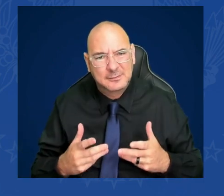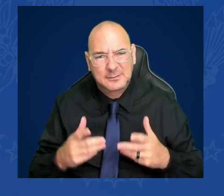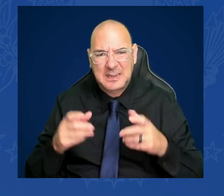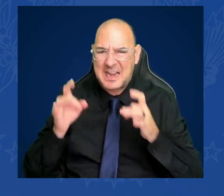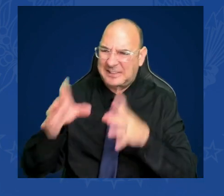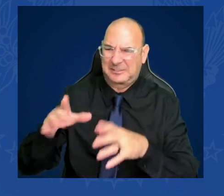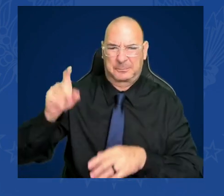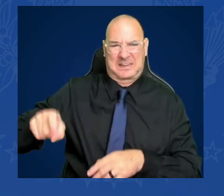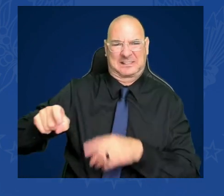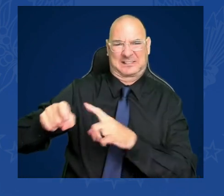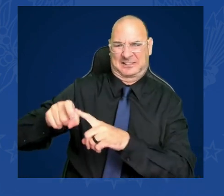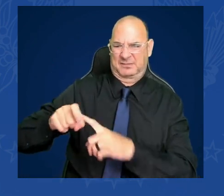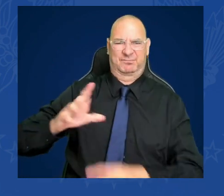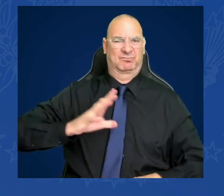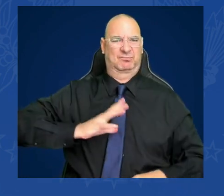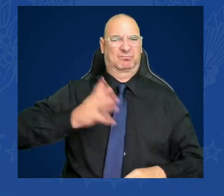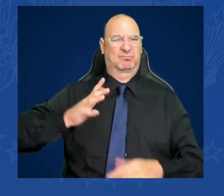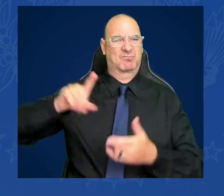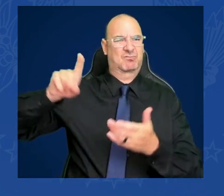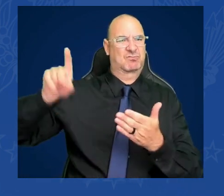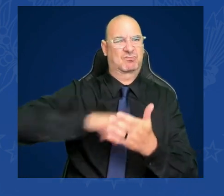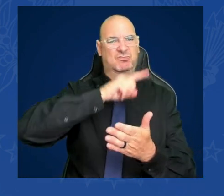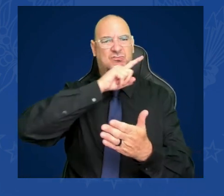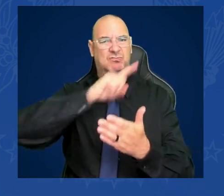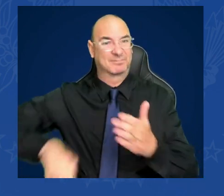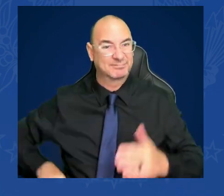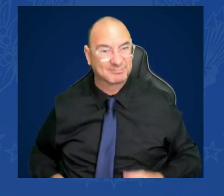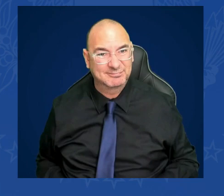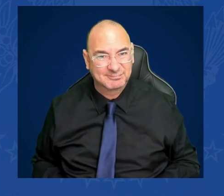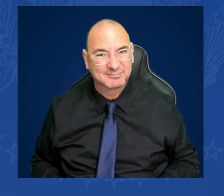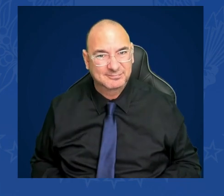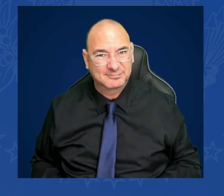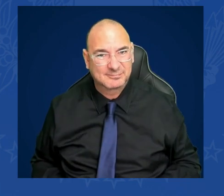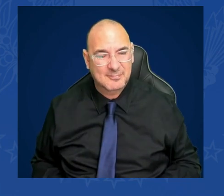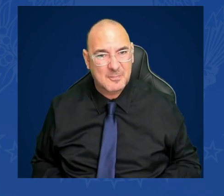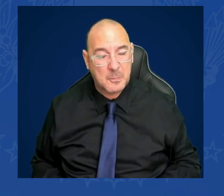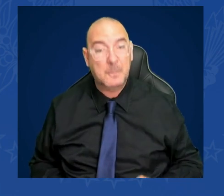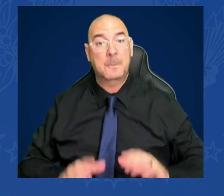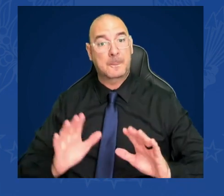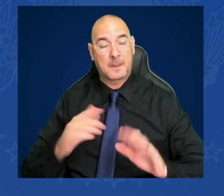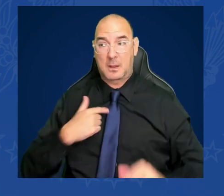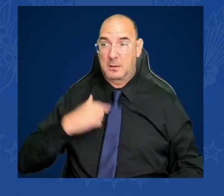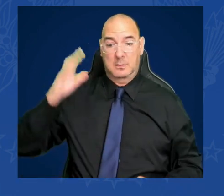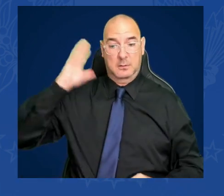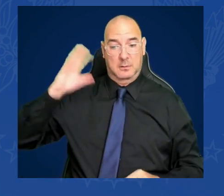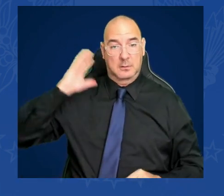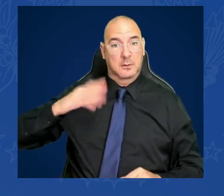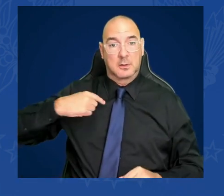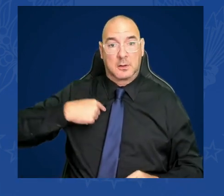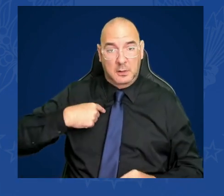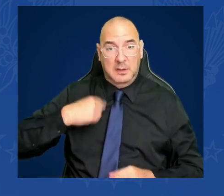I spoke earlier about international rules and norms. But there are also rules and norms that what --